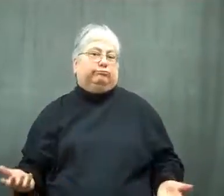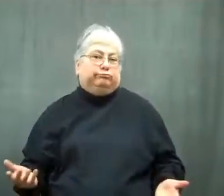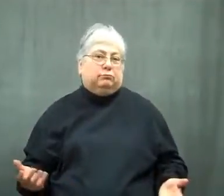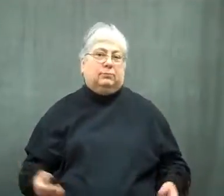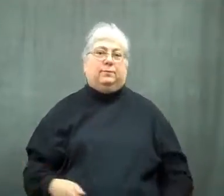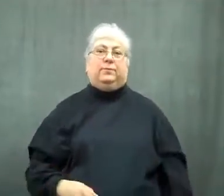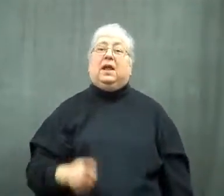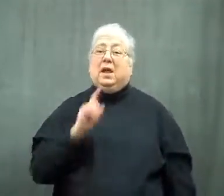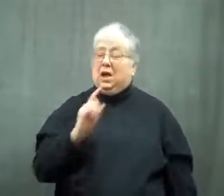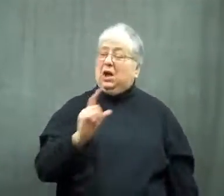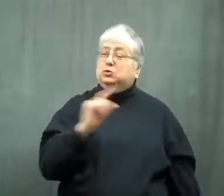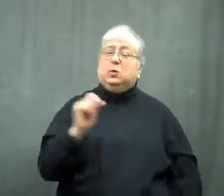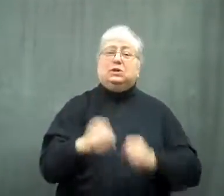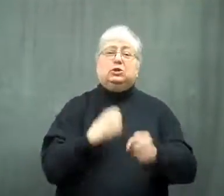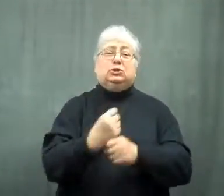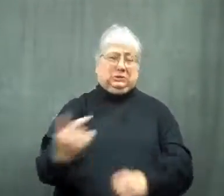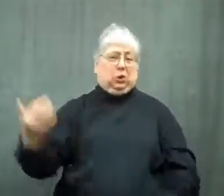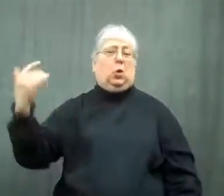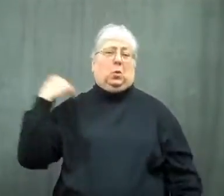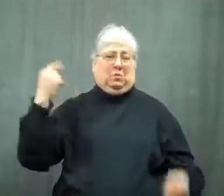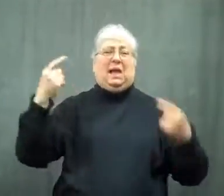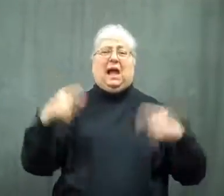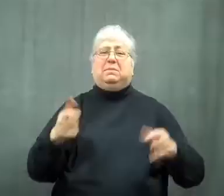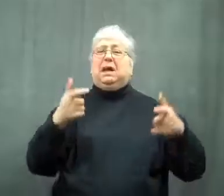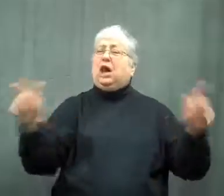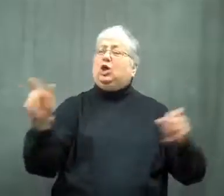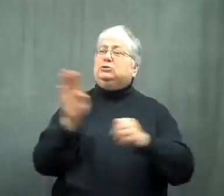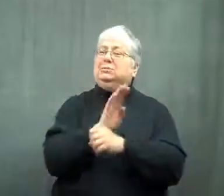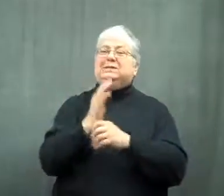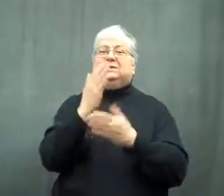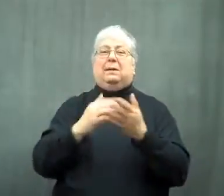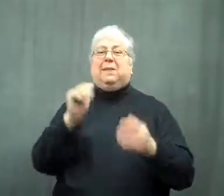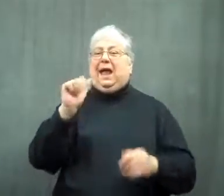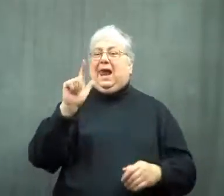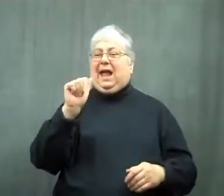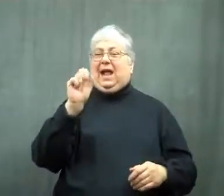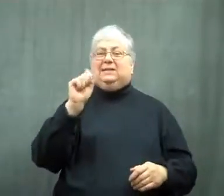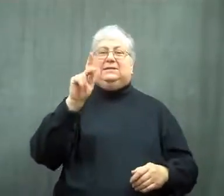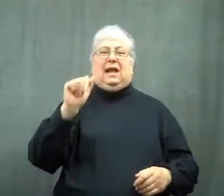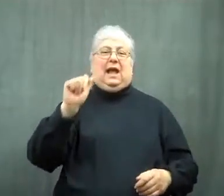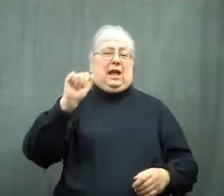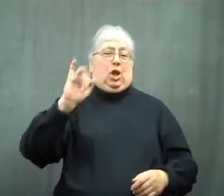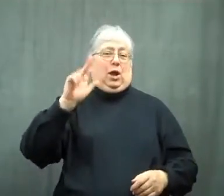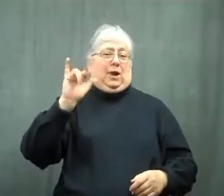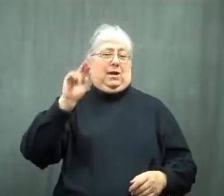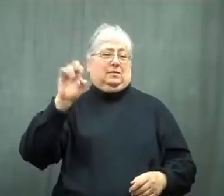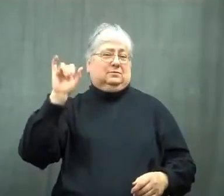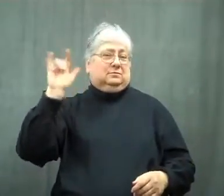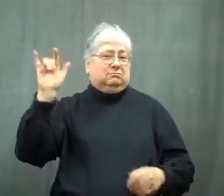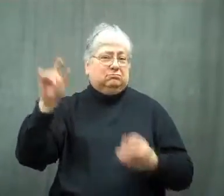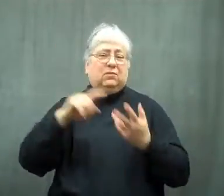20 years ago, some large businesses, including Alaska Airlines,